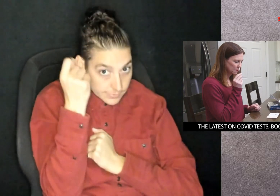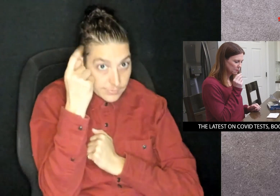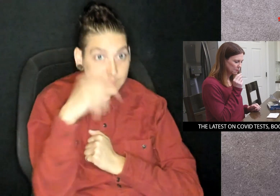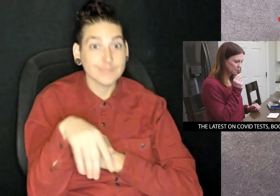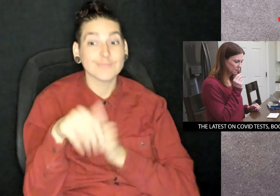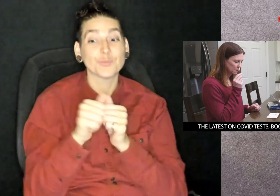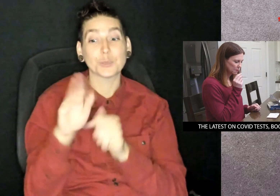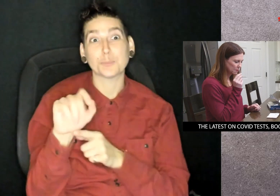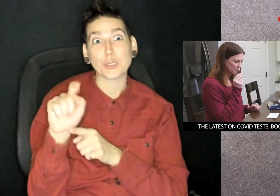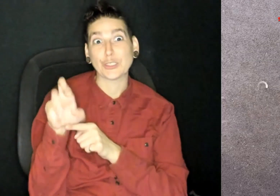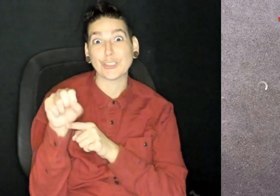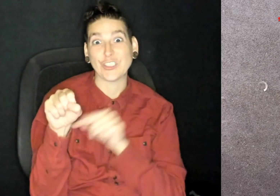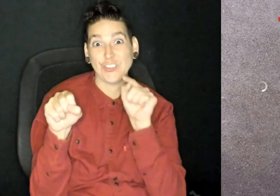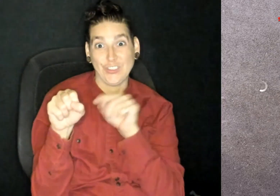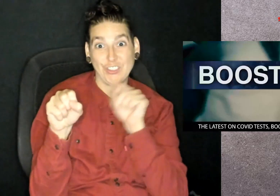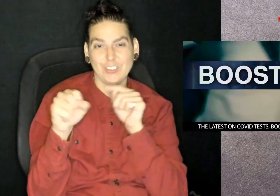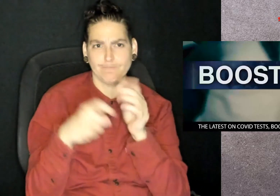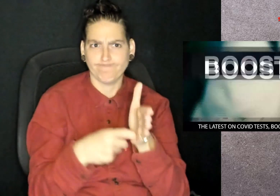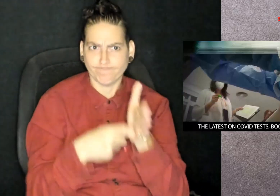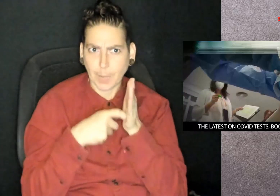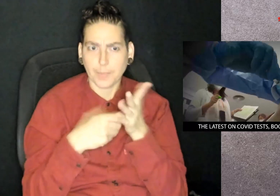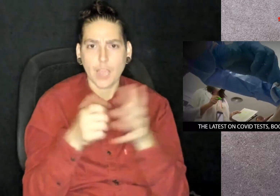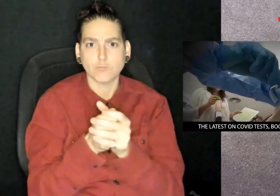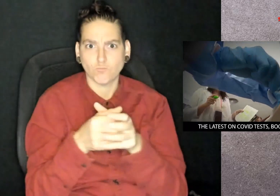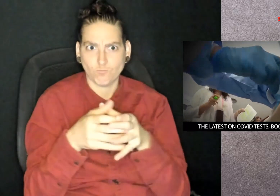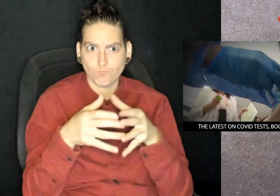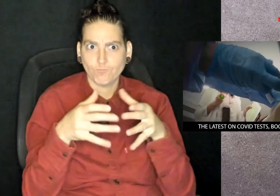with boosters as the demand for them grows